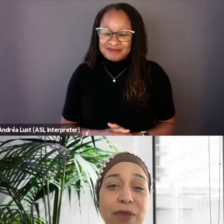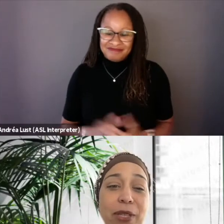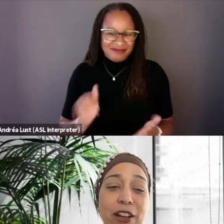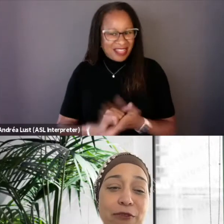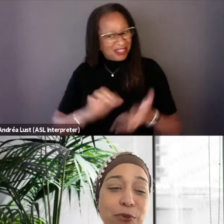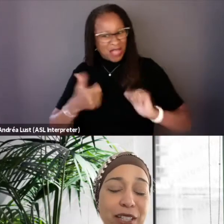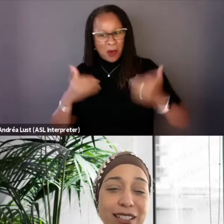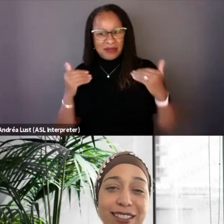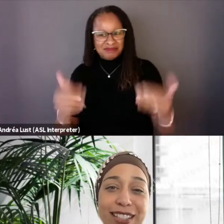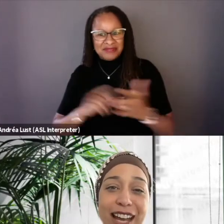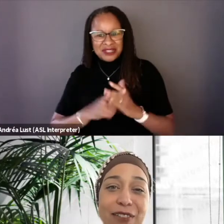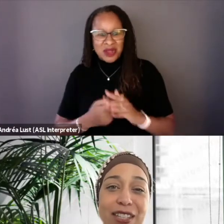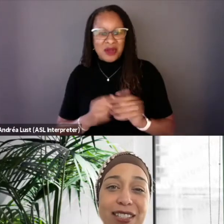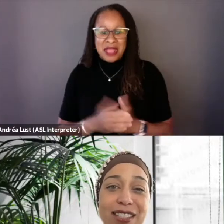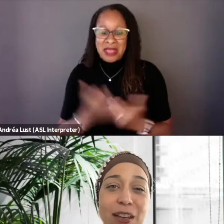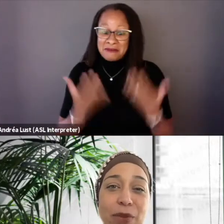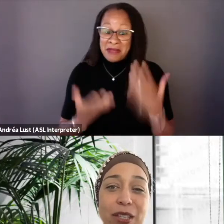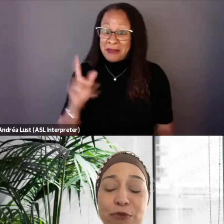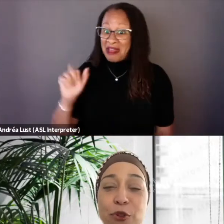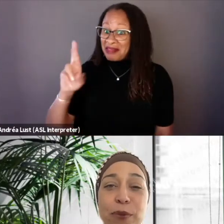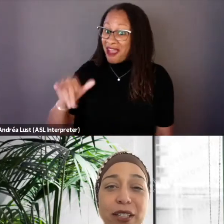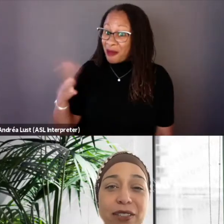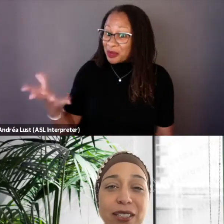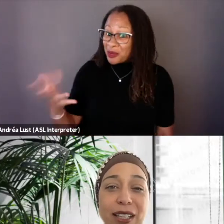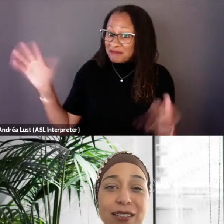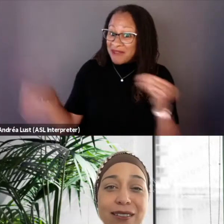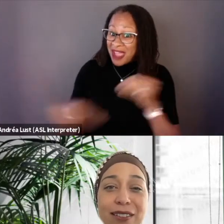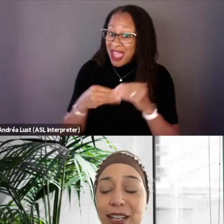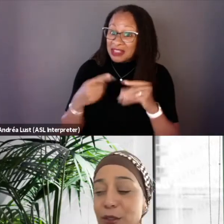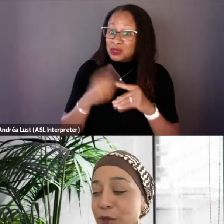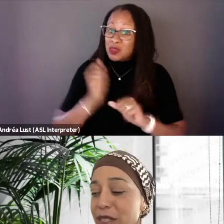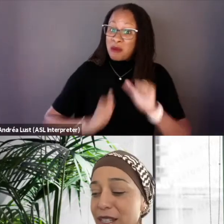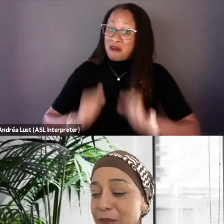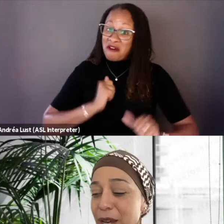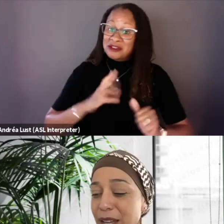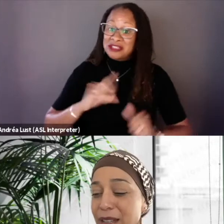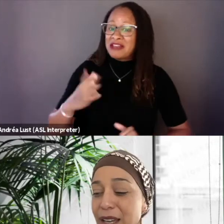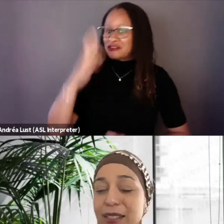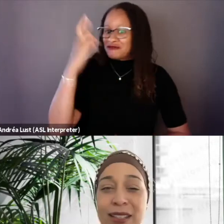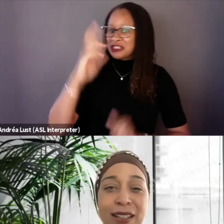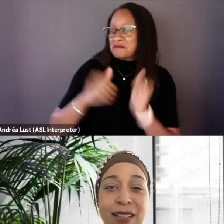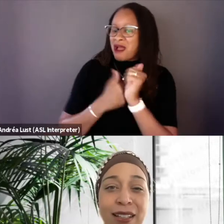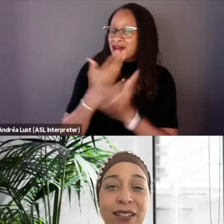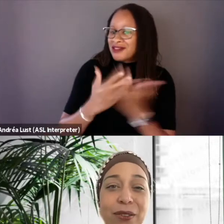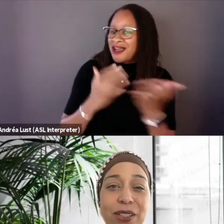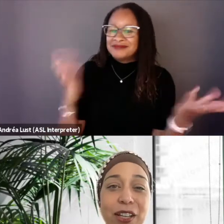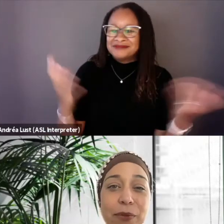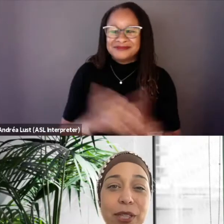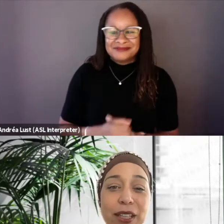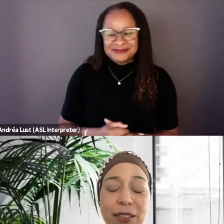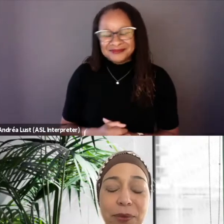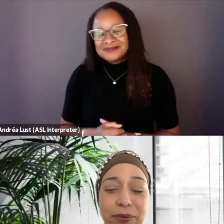Maybe Larry, if you want to dive into some of the performative and kind of the reasonings behind that. Absolutely. Thanks Jana.